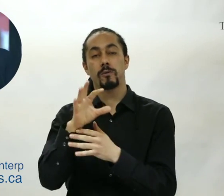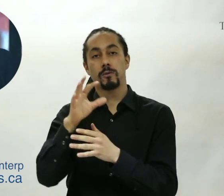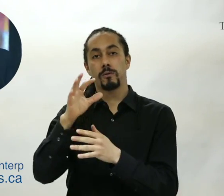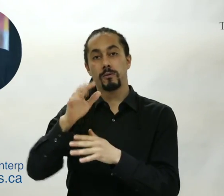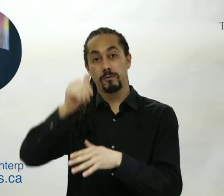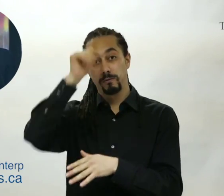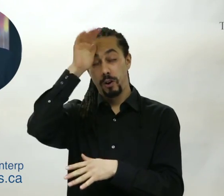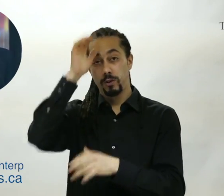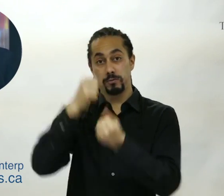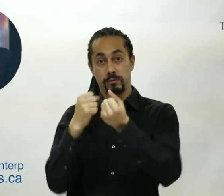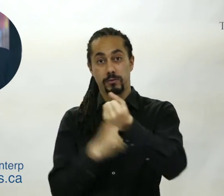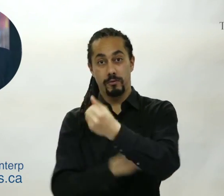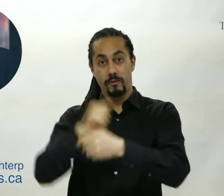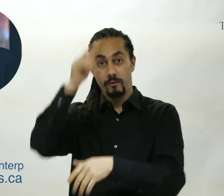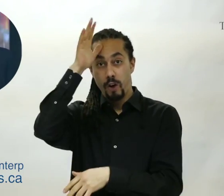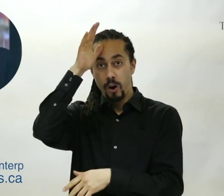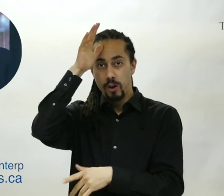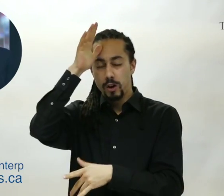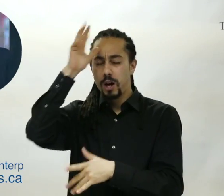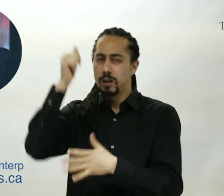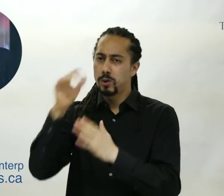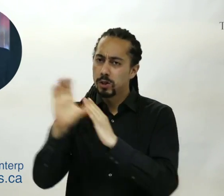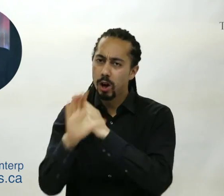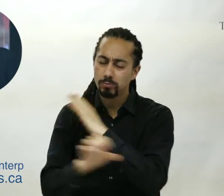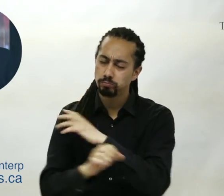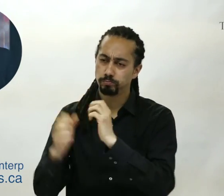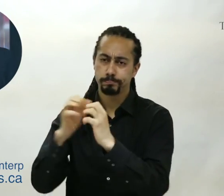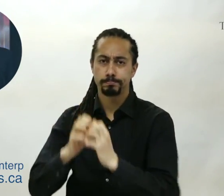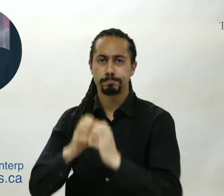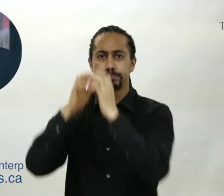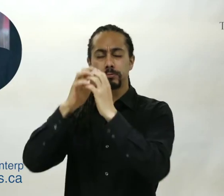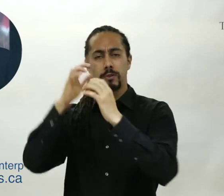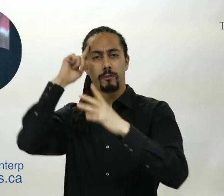a commitment to democracy and rule